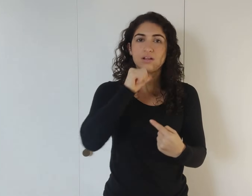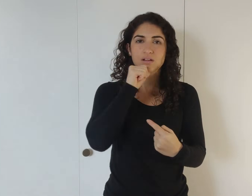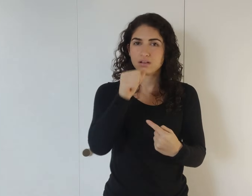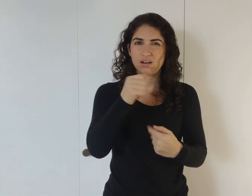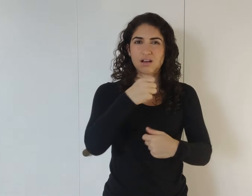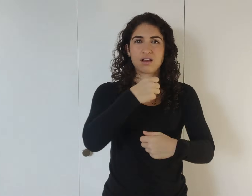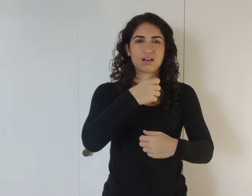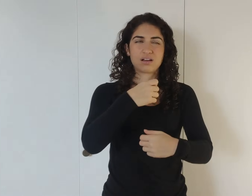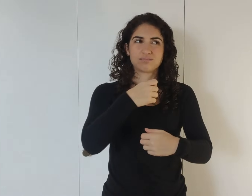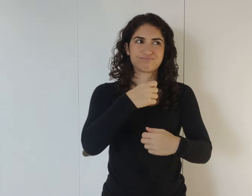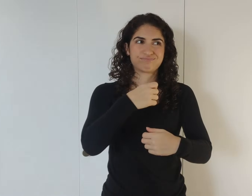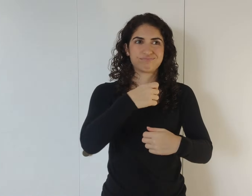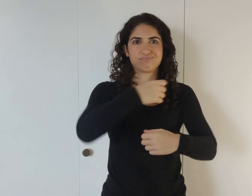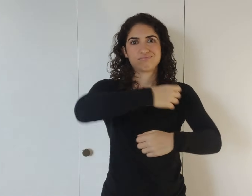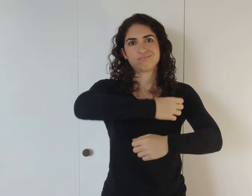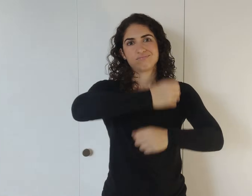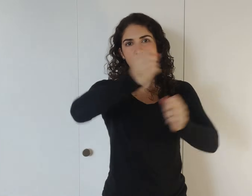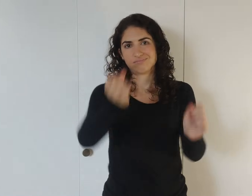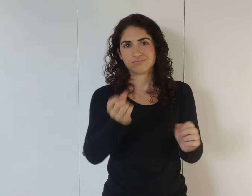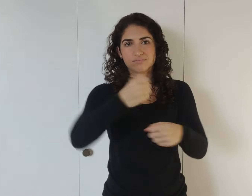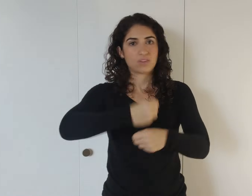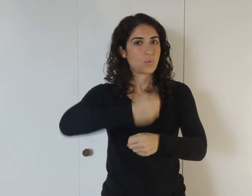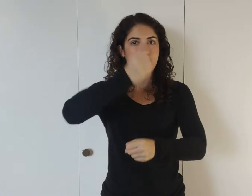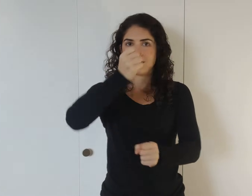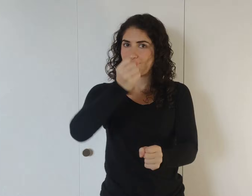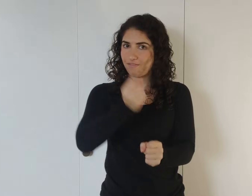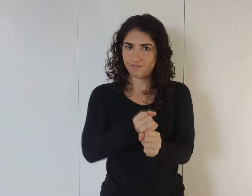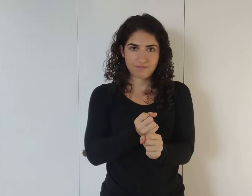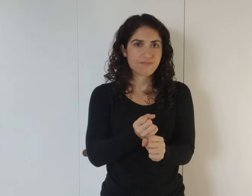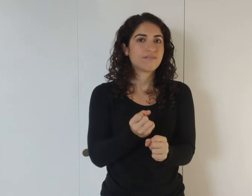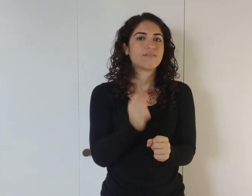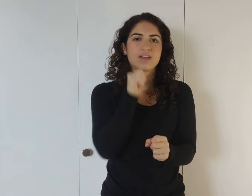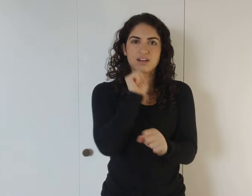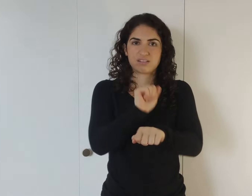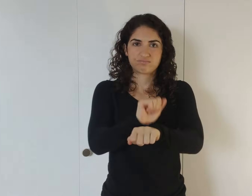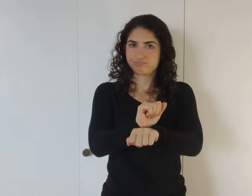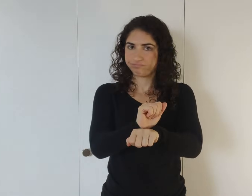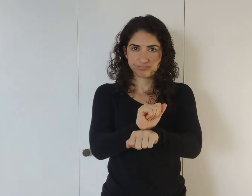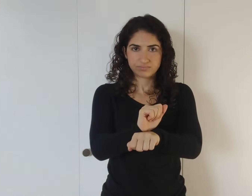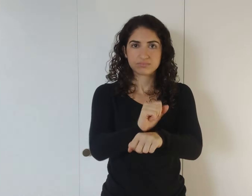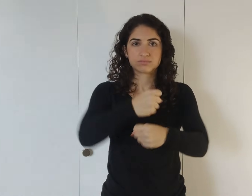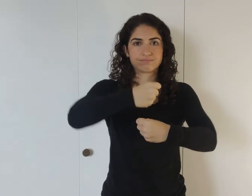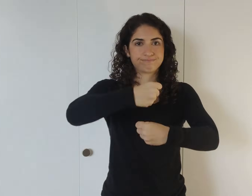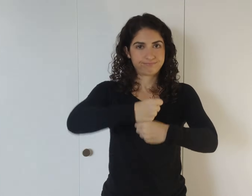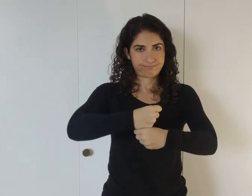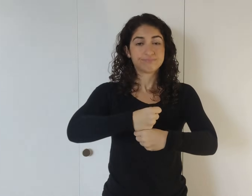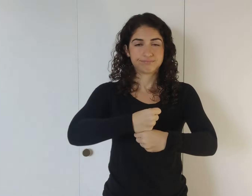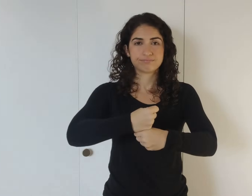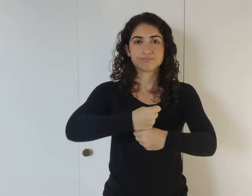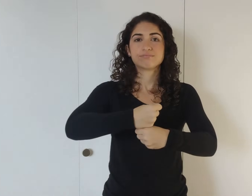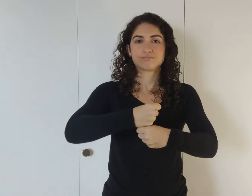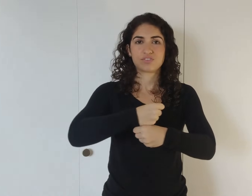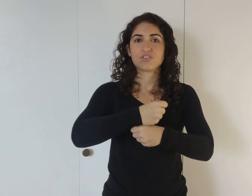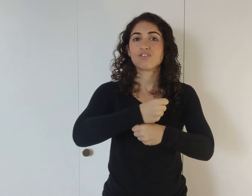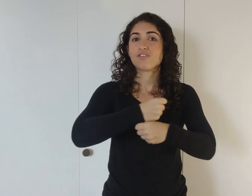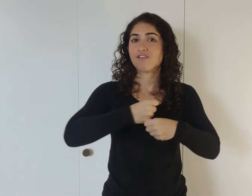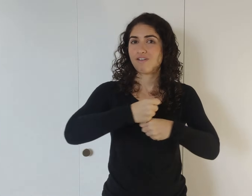They don't... they don't move largely or come apart, and you don't hold them like this. It's like a pole,